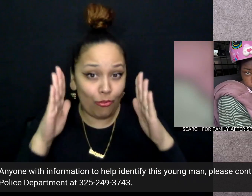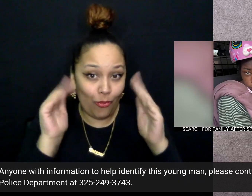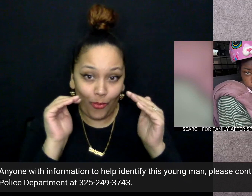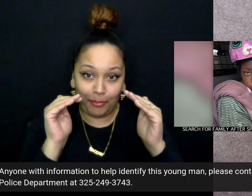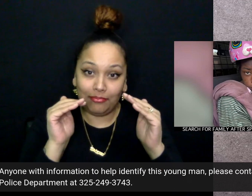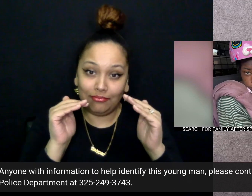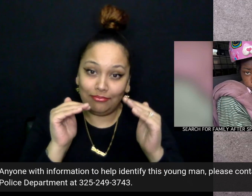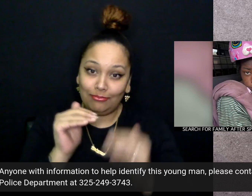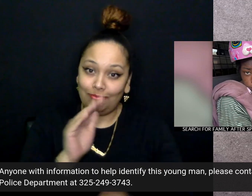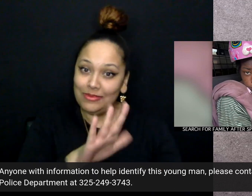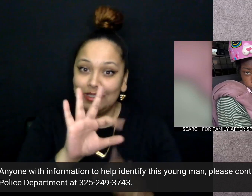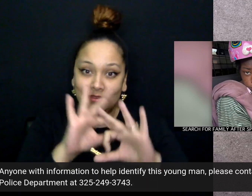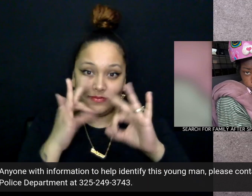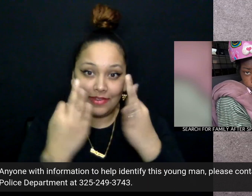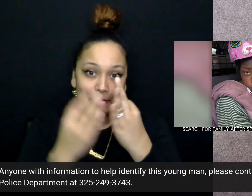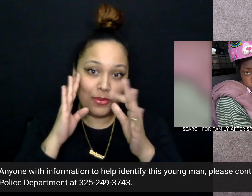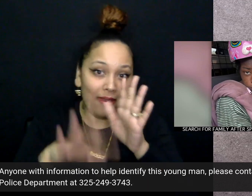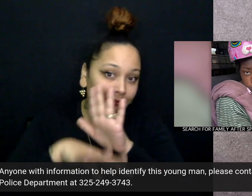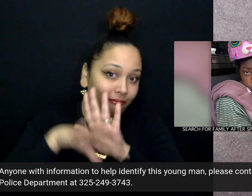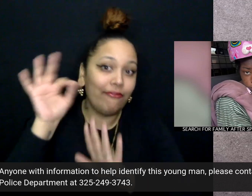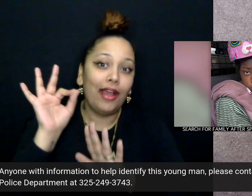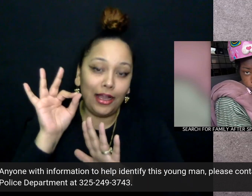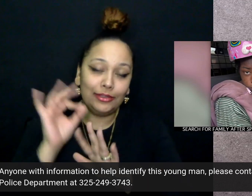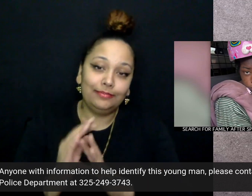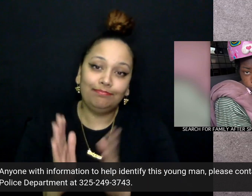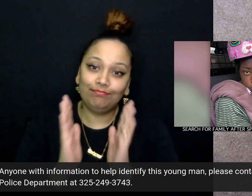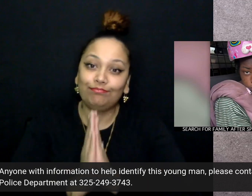There was a moment of silence for him before every game.